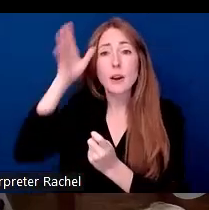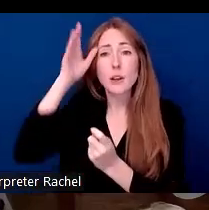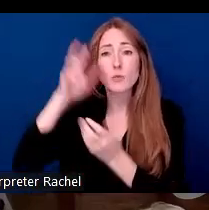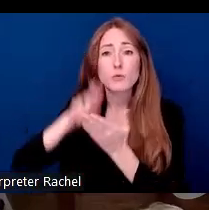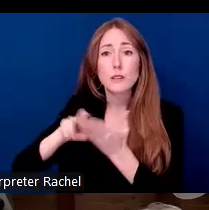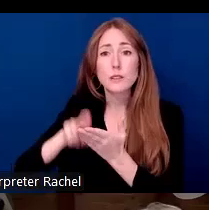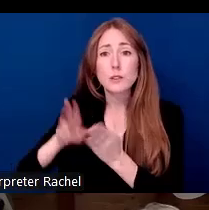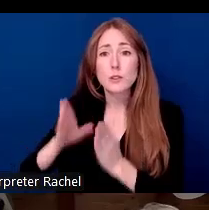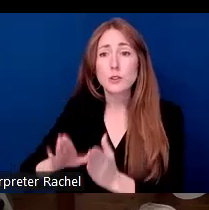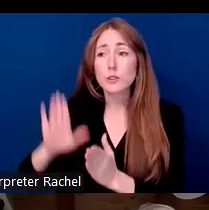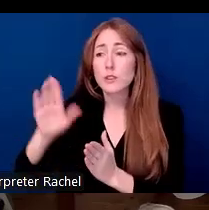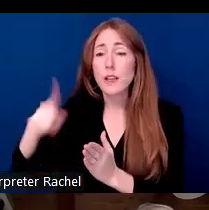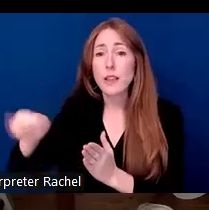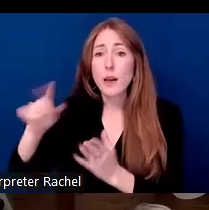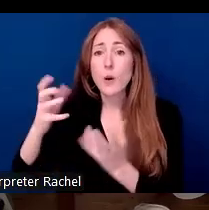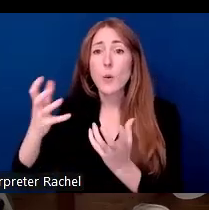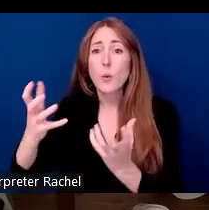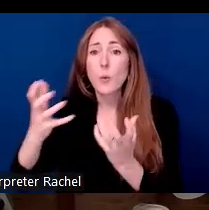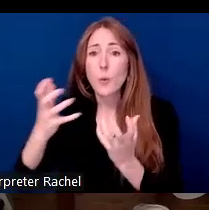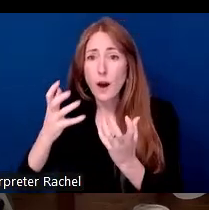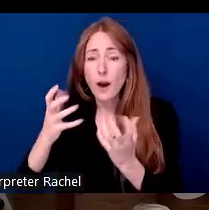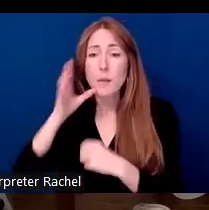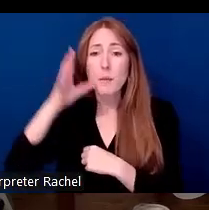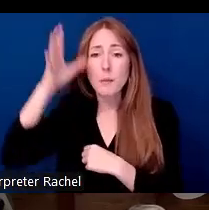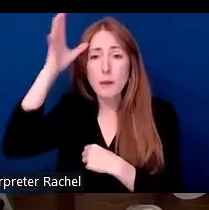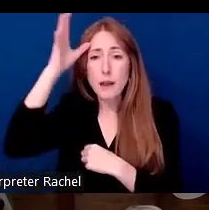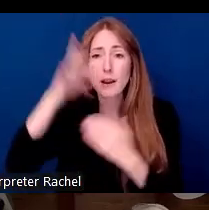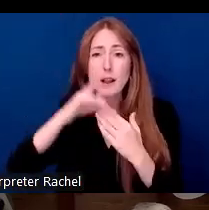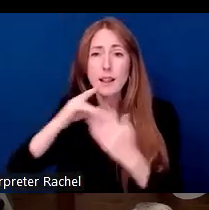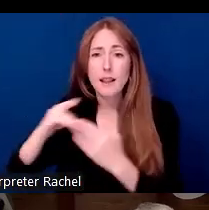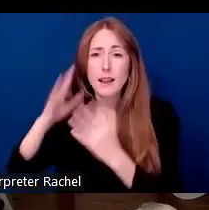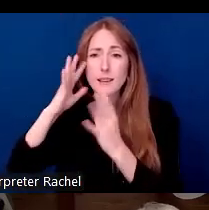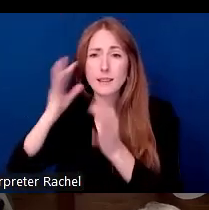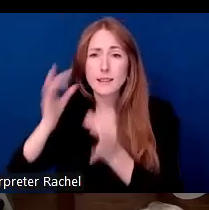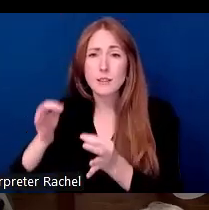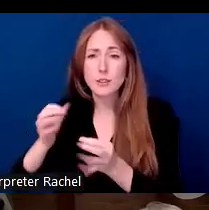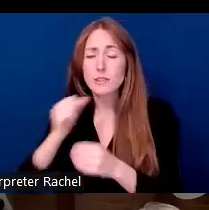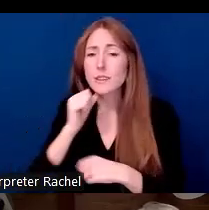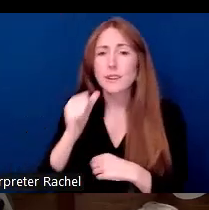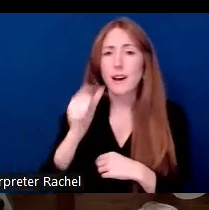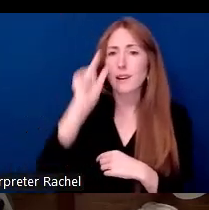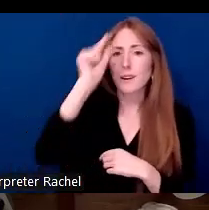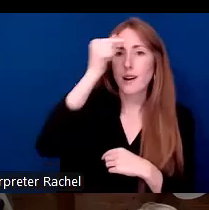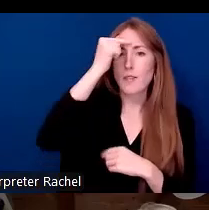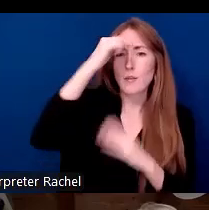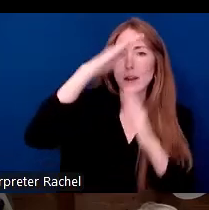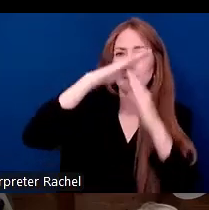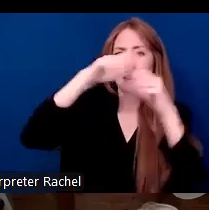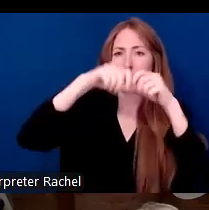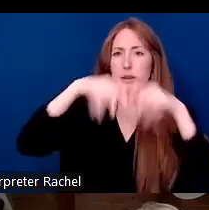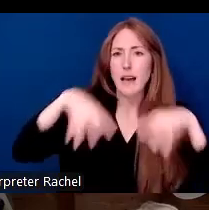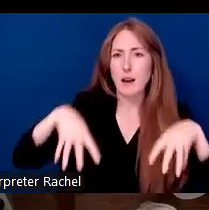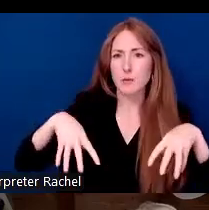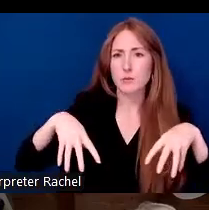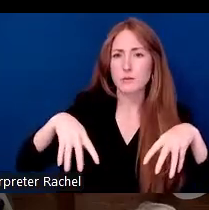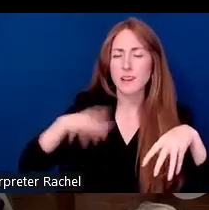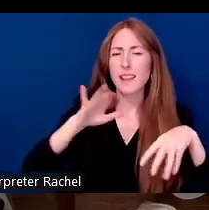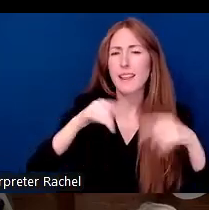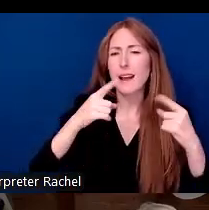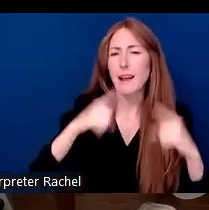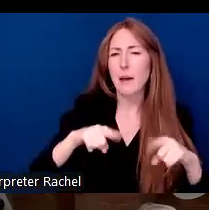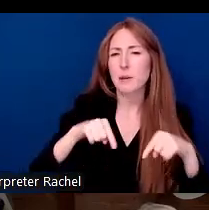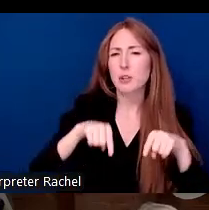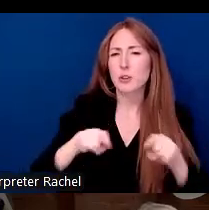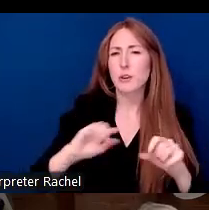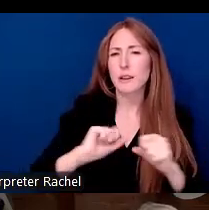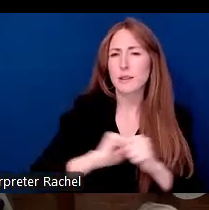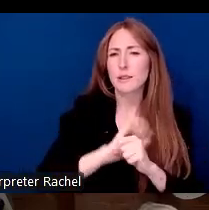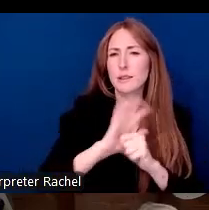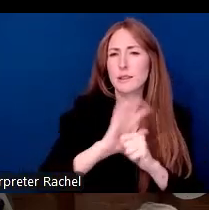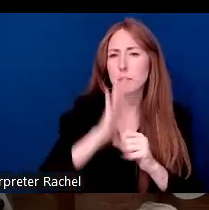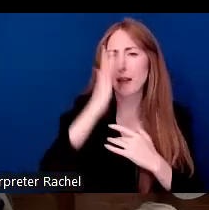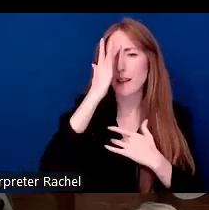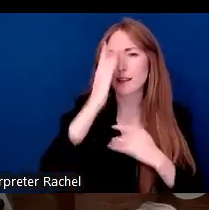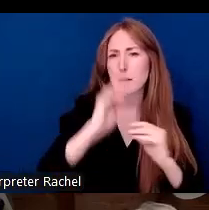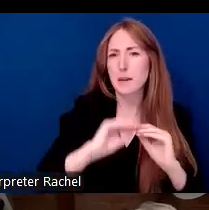top-down government decisions, which was kind of the case during the pandemic. Next slide please.